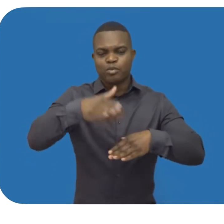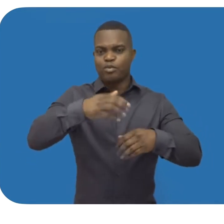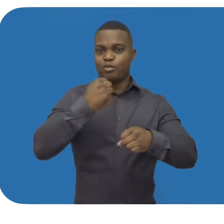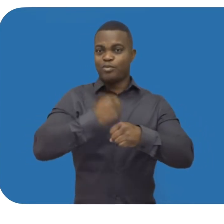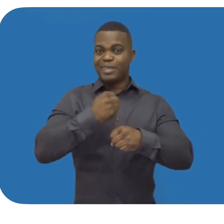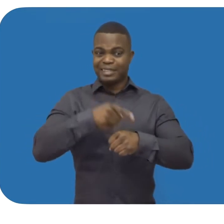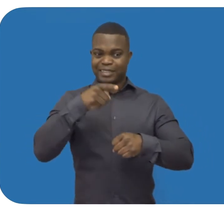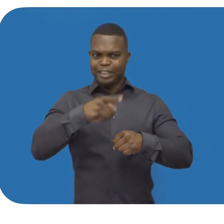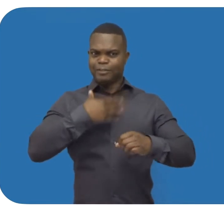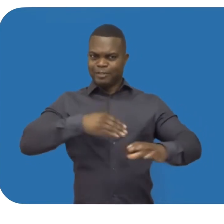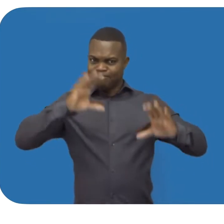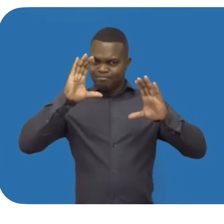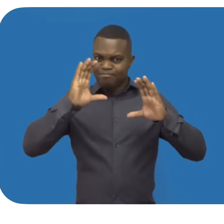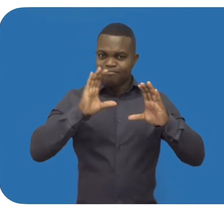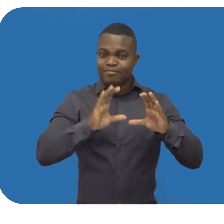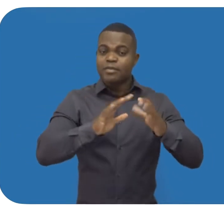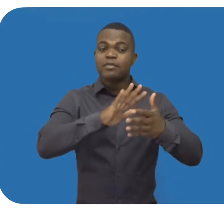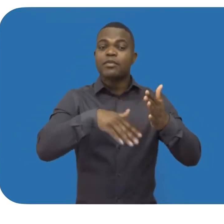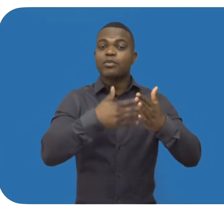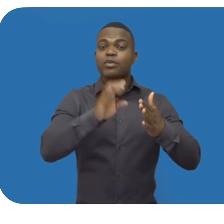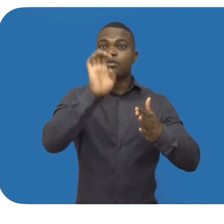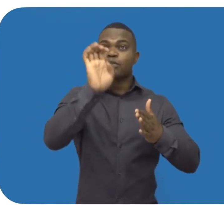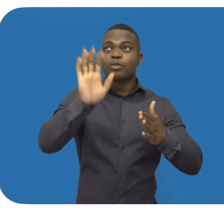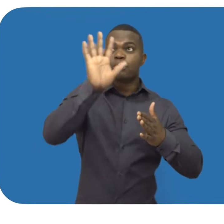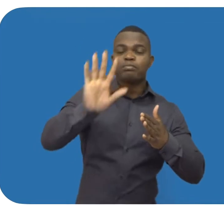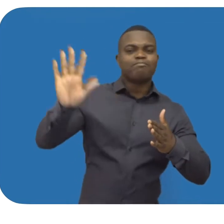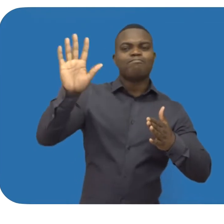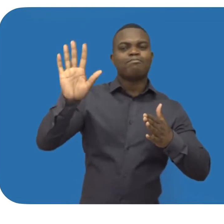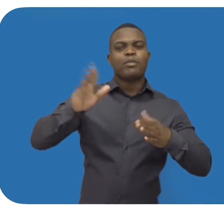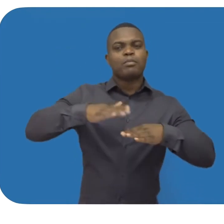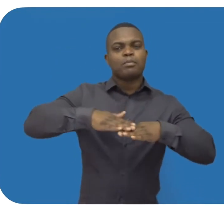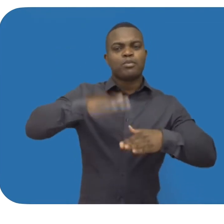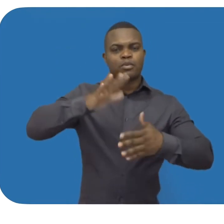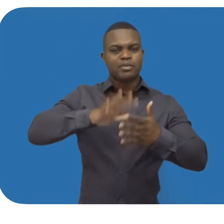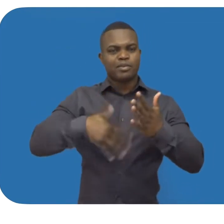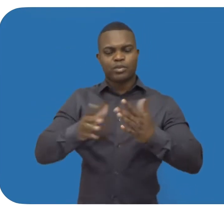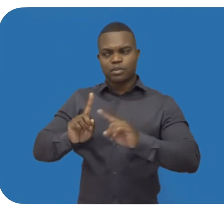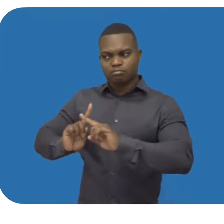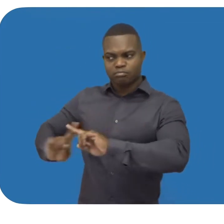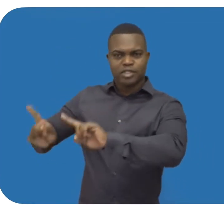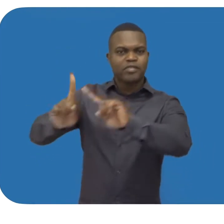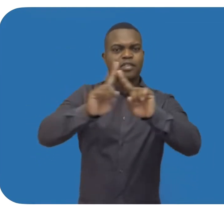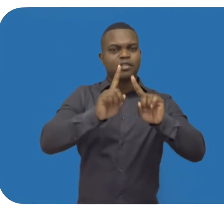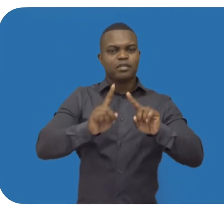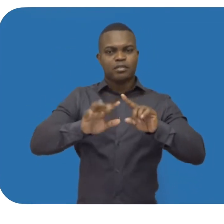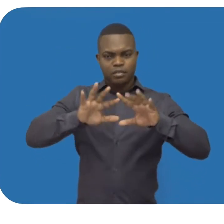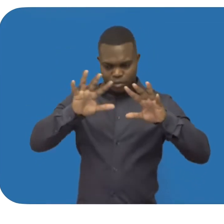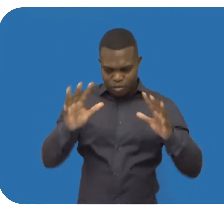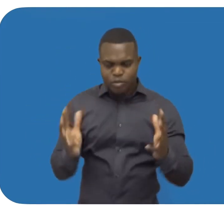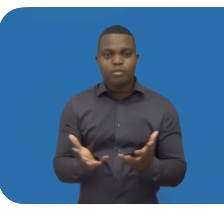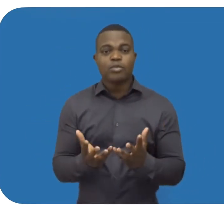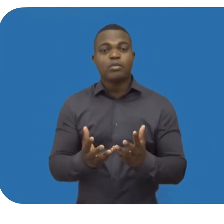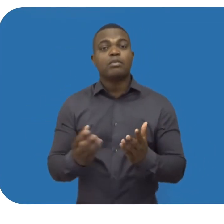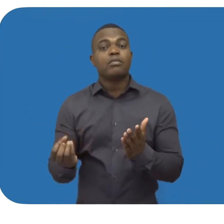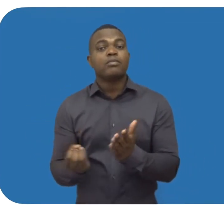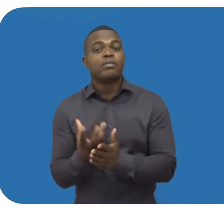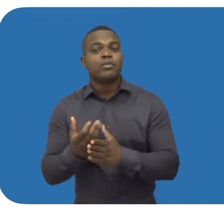and make it a global overview of datasets for all sign languages. This meant not only adding more information,